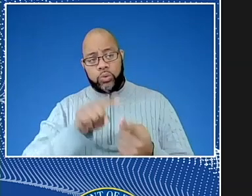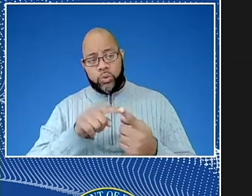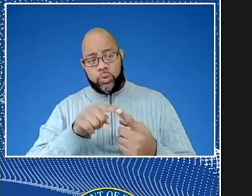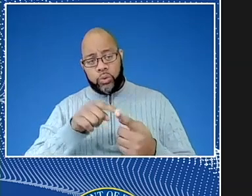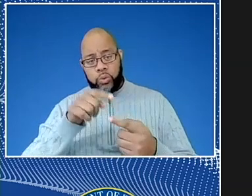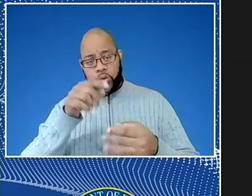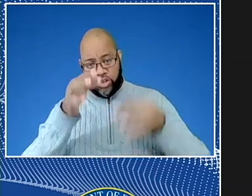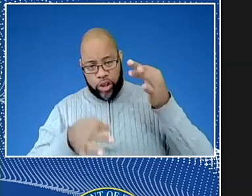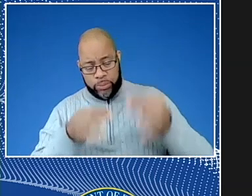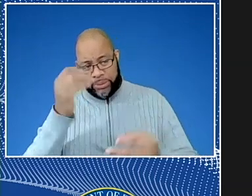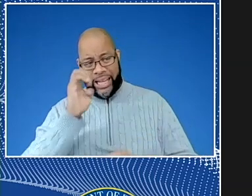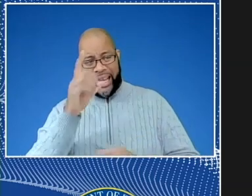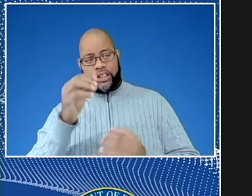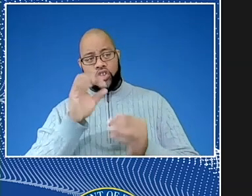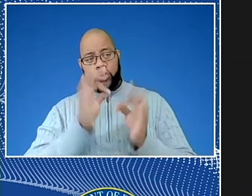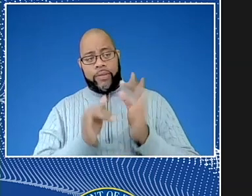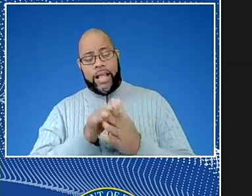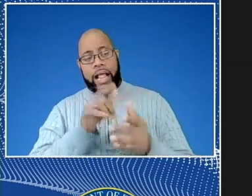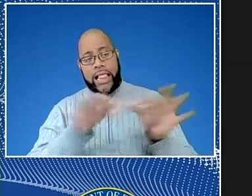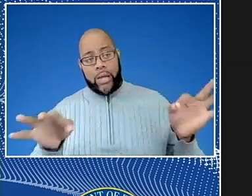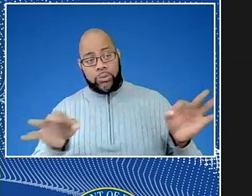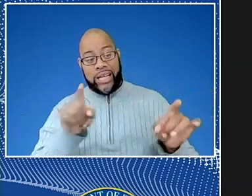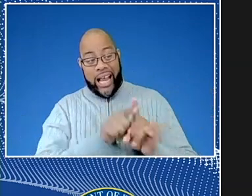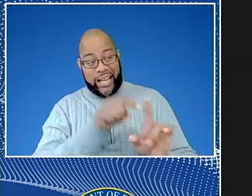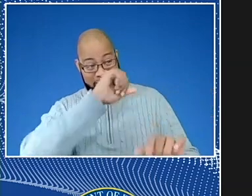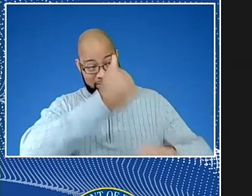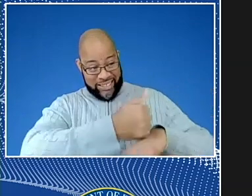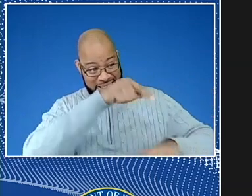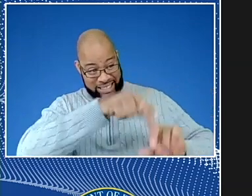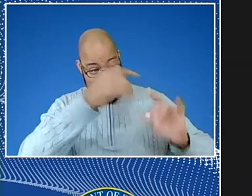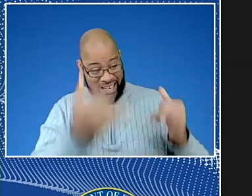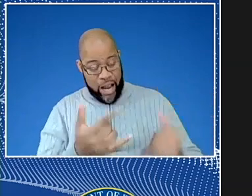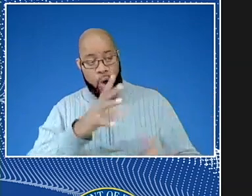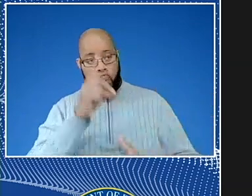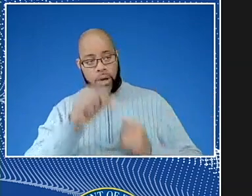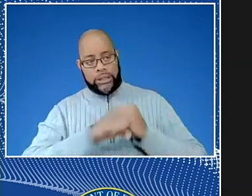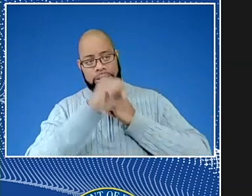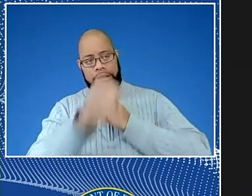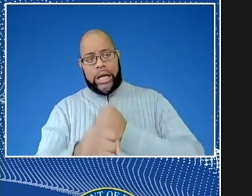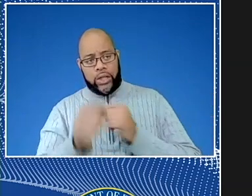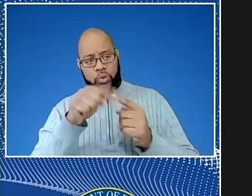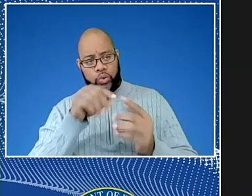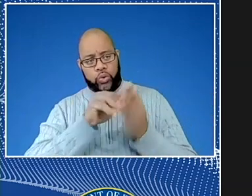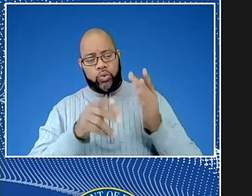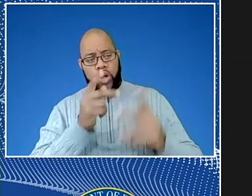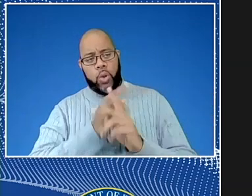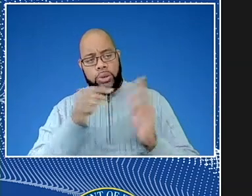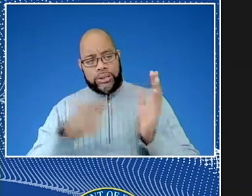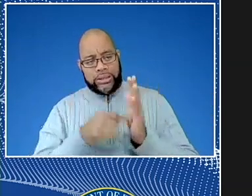interpretation is that the language, as it stands, would extend to student loan debt that has been reduced to judgment.